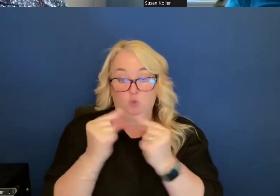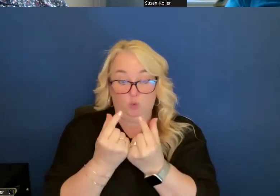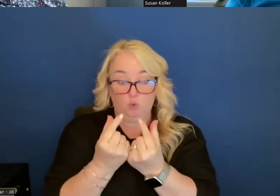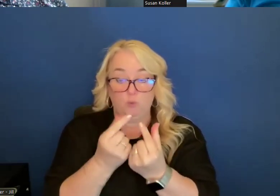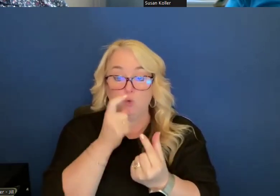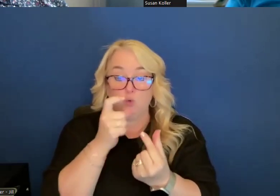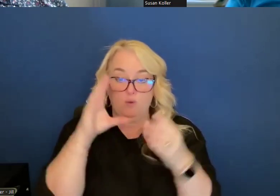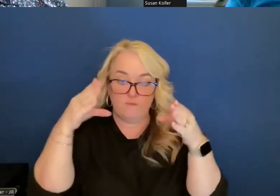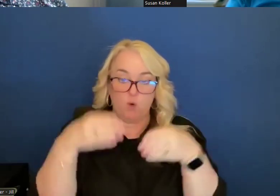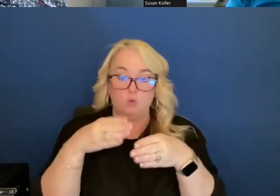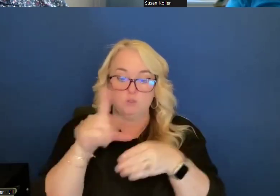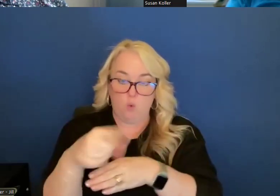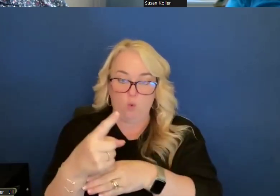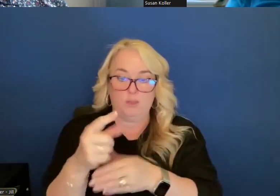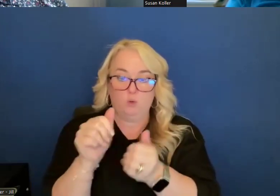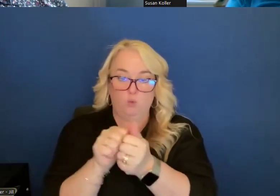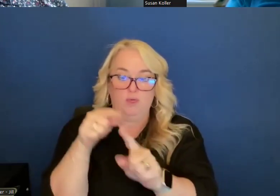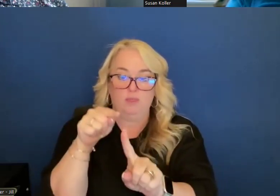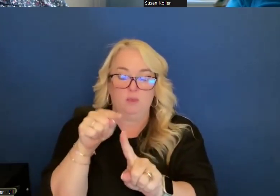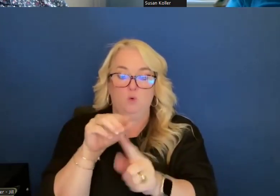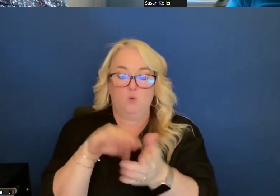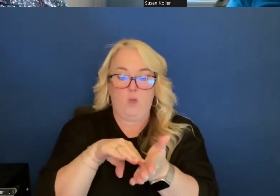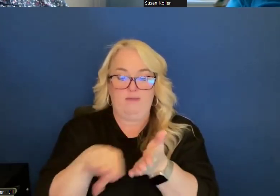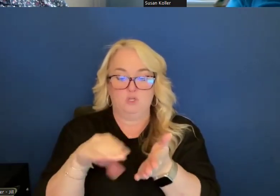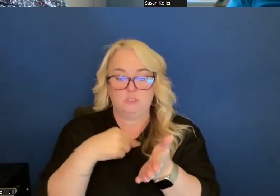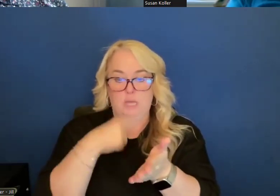waivers, and that I believe is involved with the Grassroots